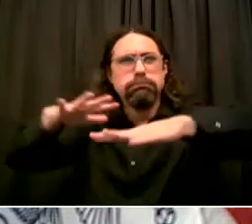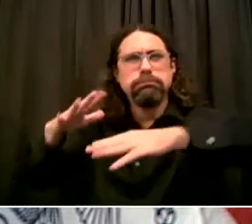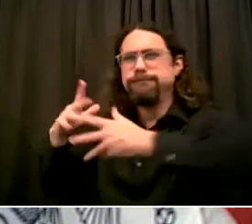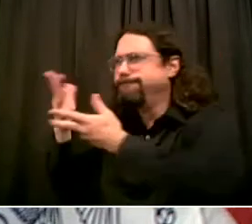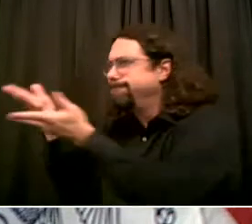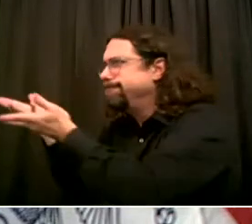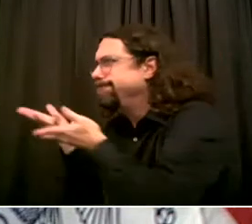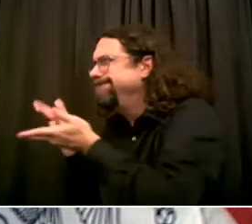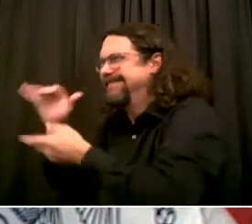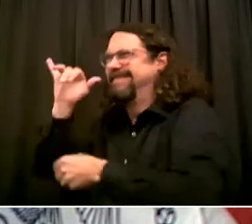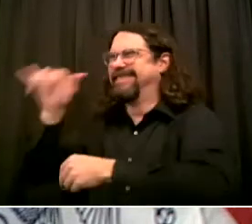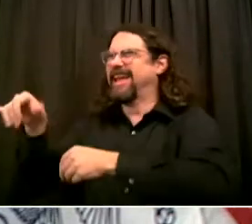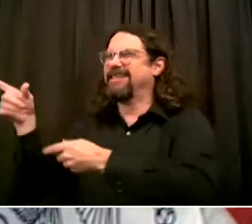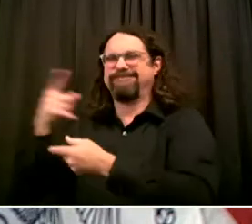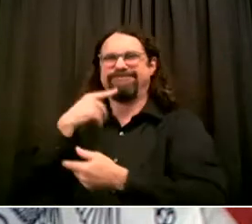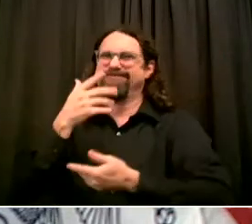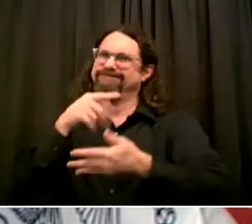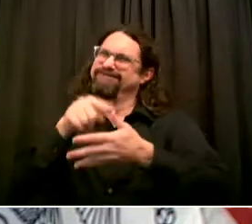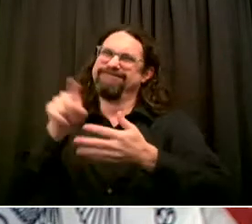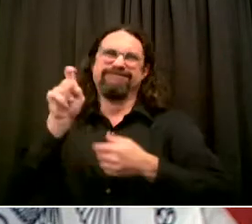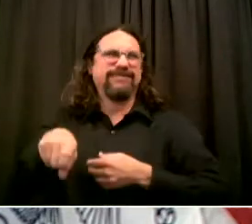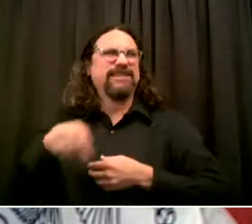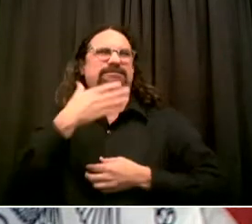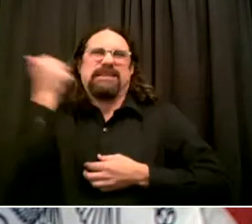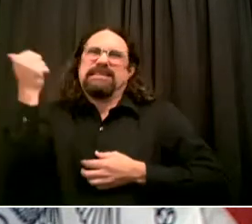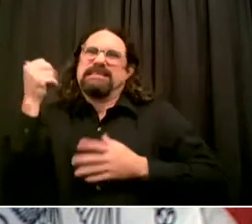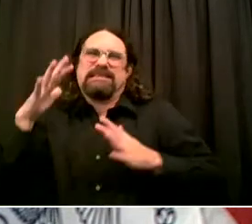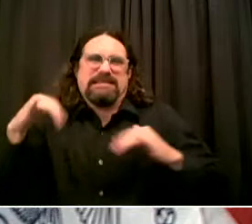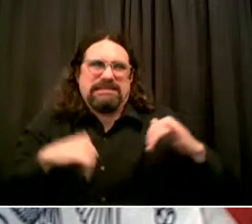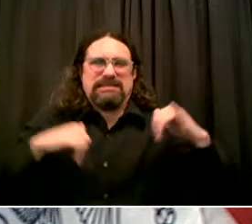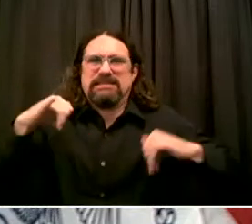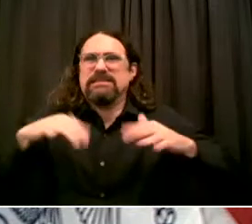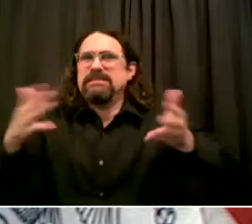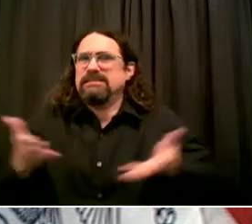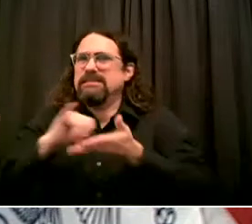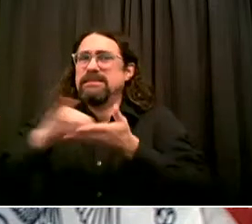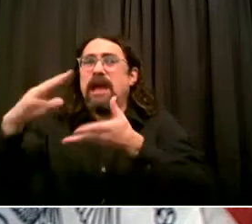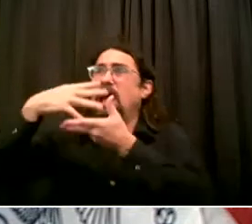AVOID TRAVEL THIS HOLIDAY SEASON.